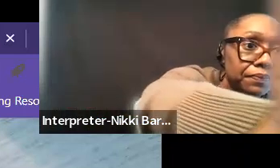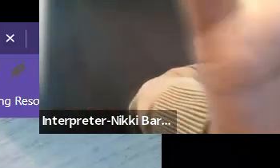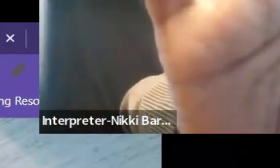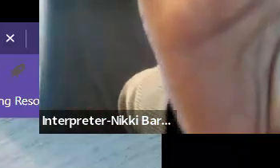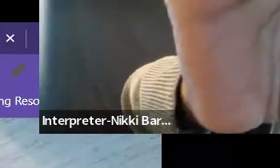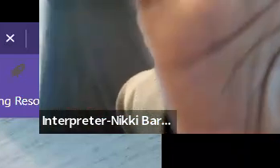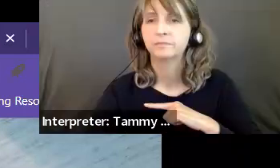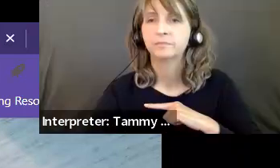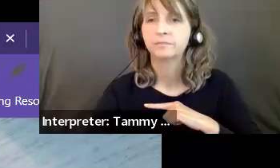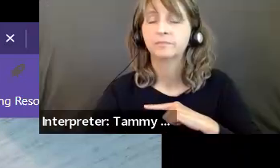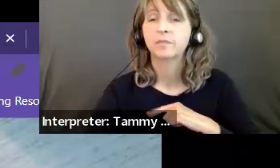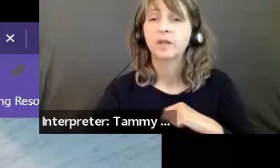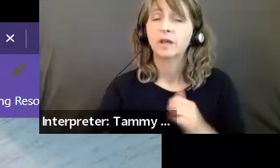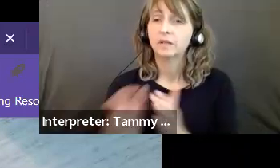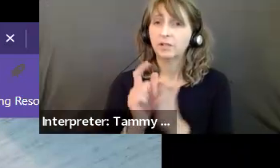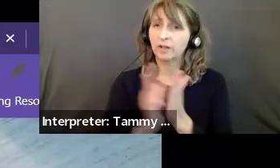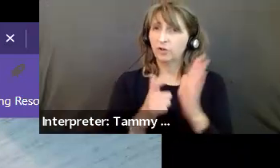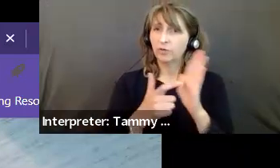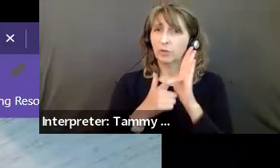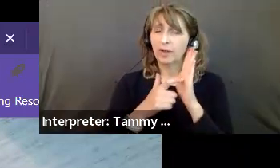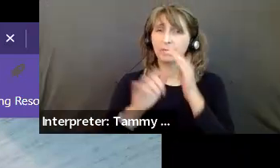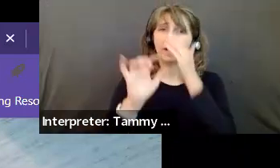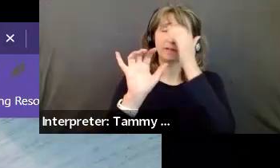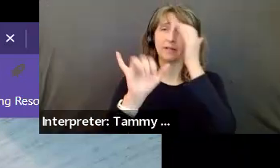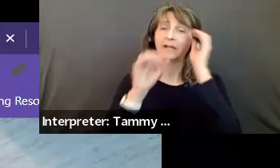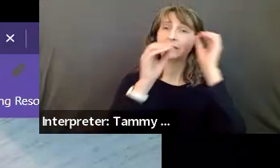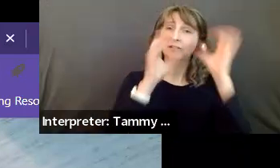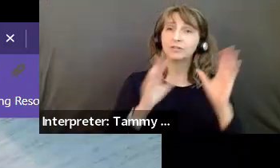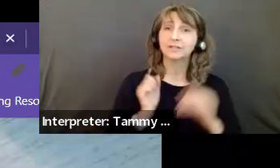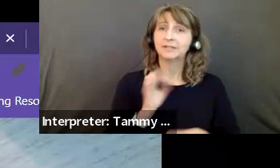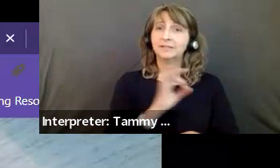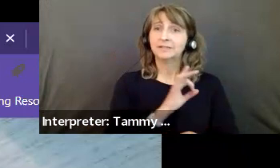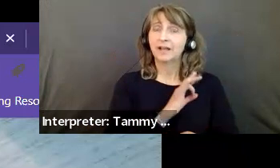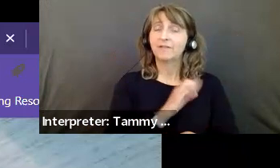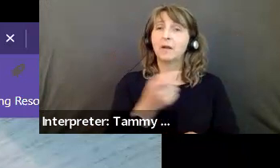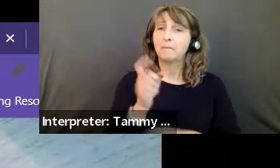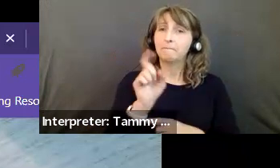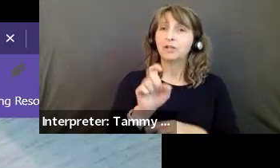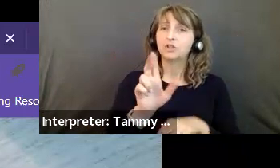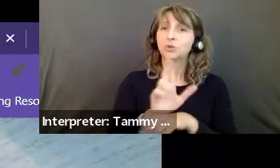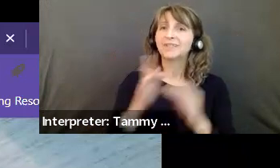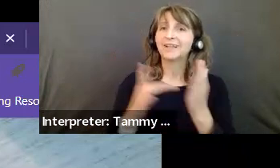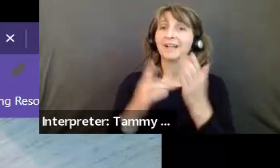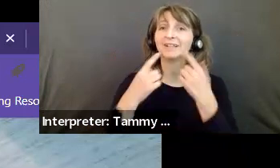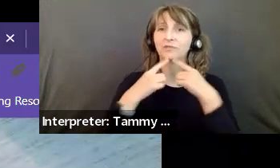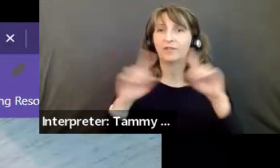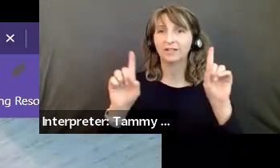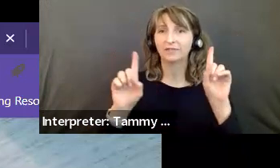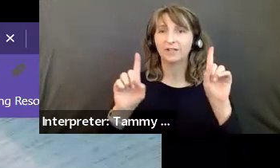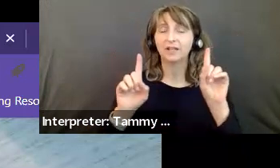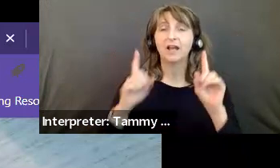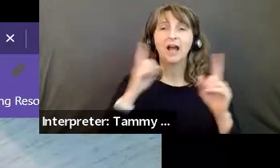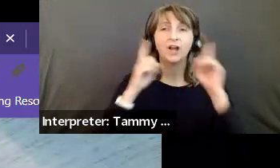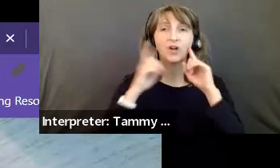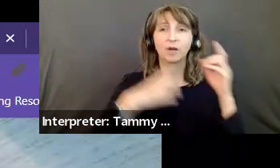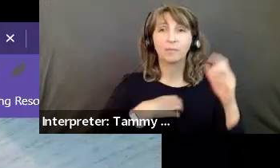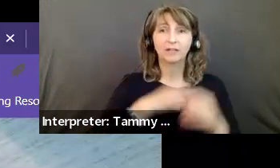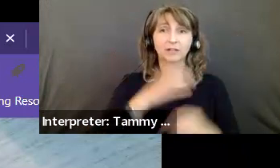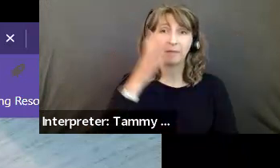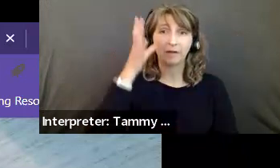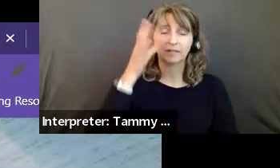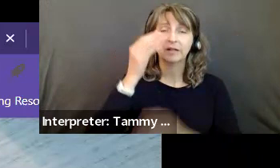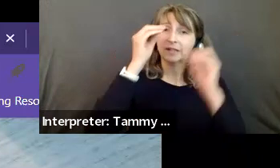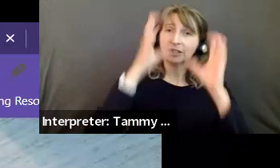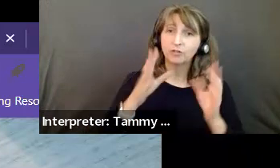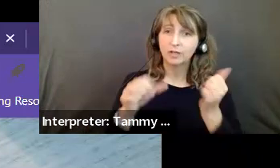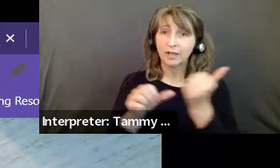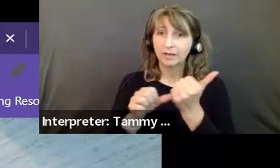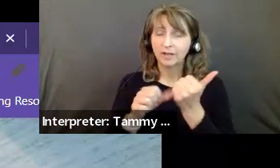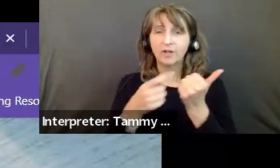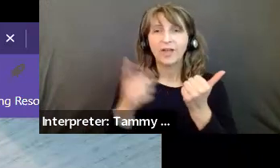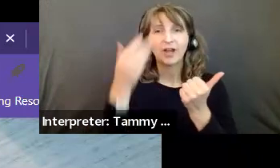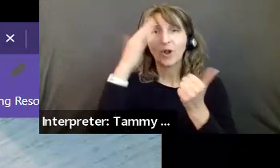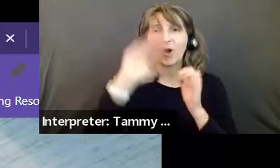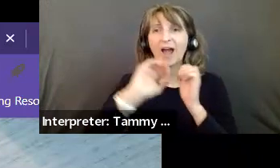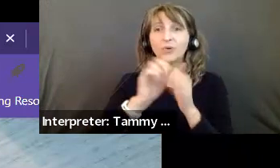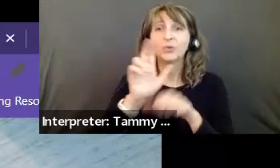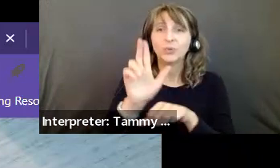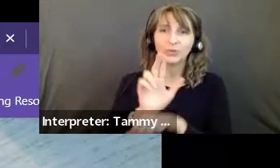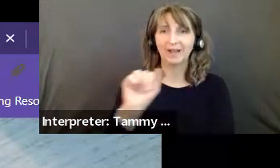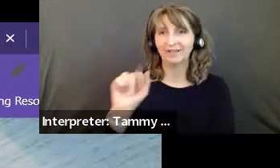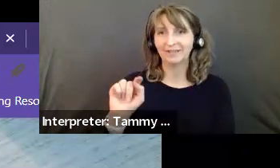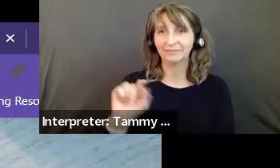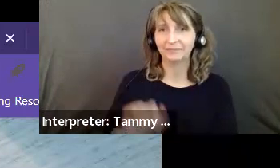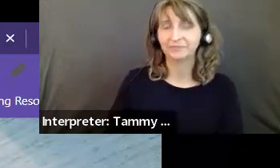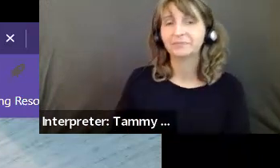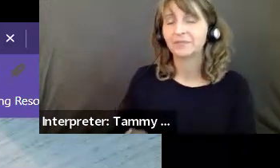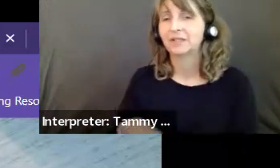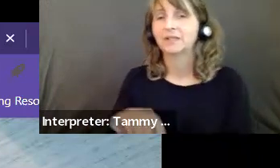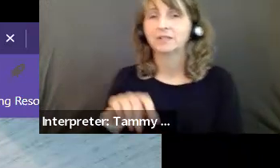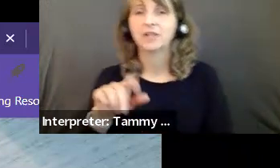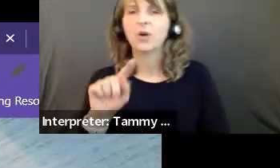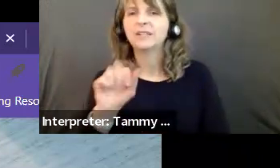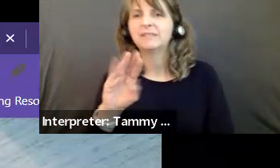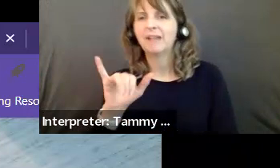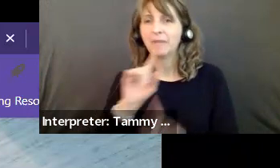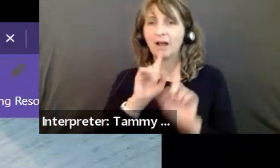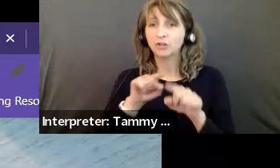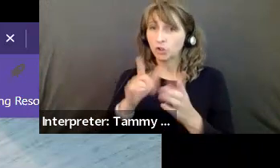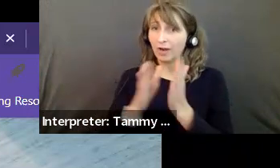So, is there a legal requirement that teachers and staff are trained to use the child's technology.